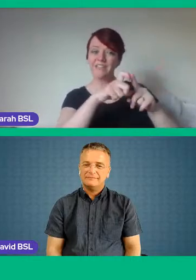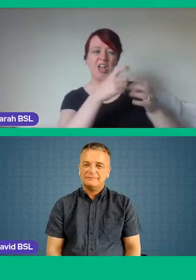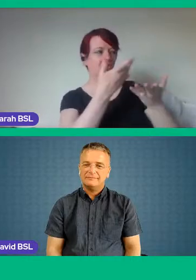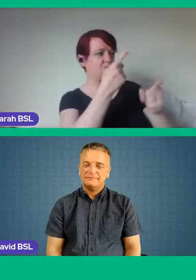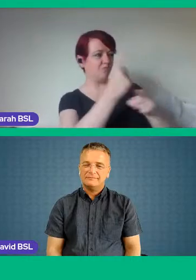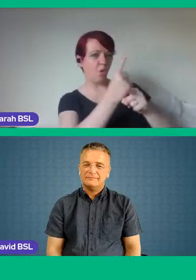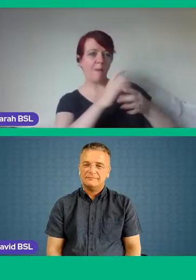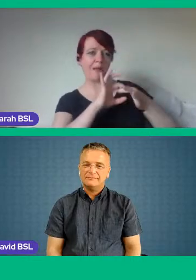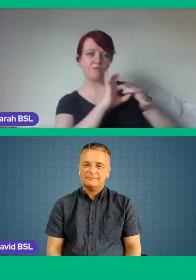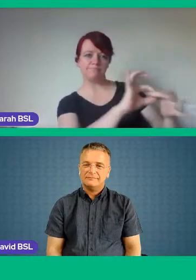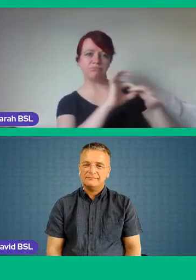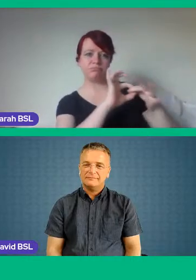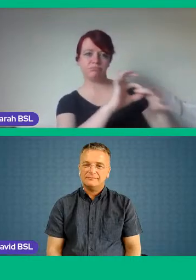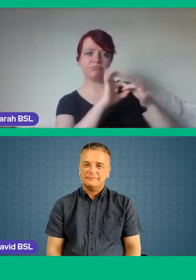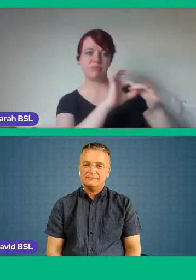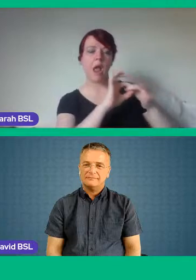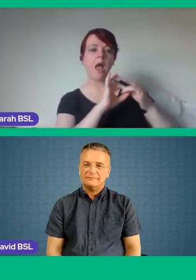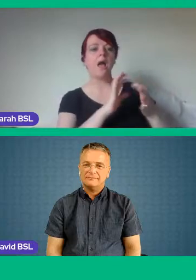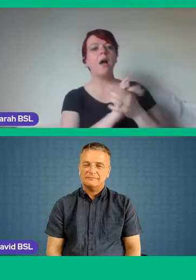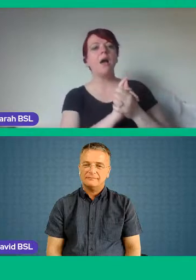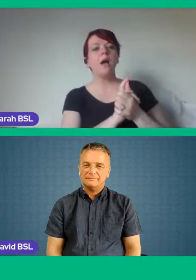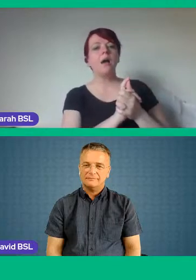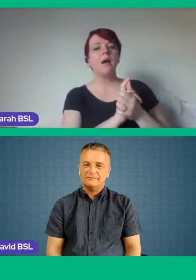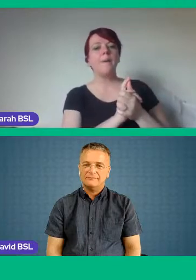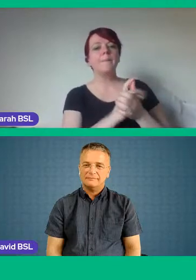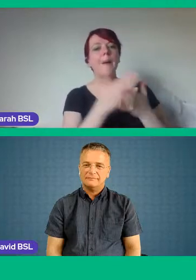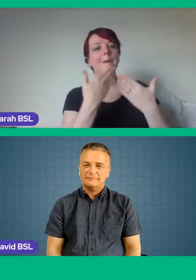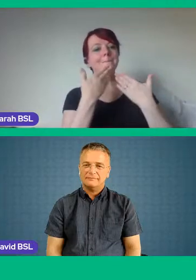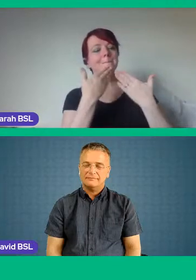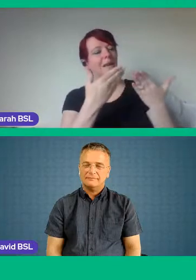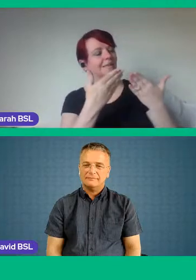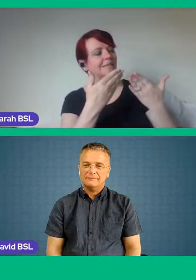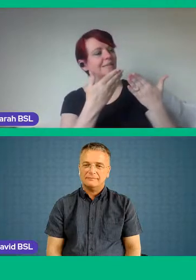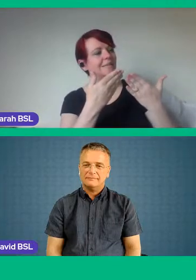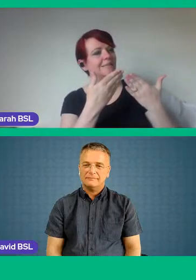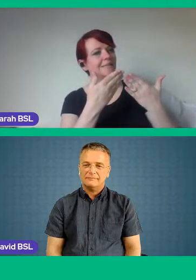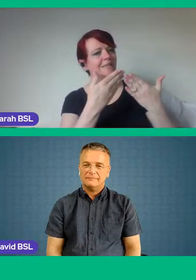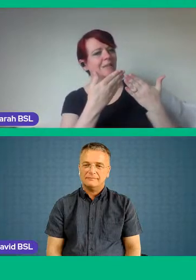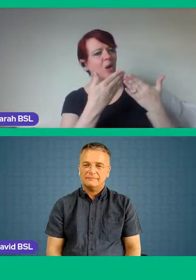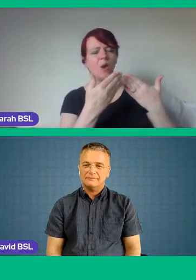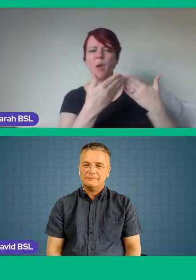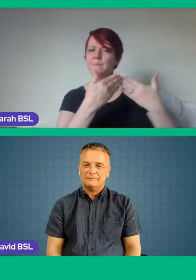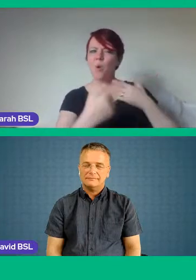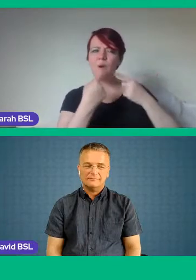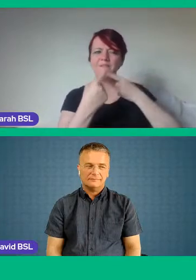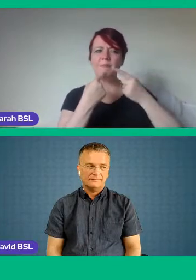So Lloyd, I will continue next . you have already talked a little bit around your collaboration with Steve Simmons and with Hannah